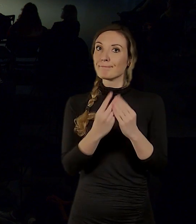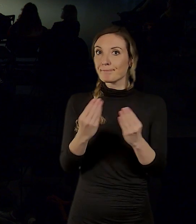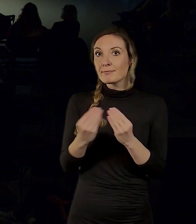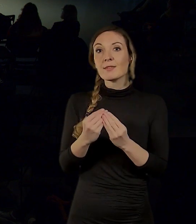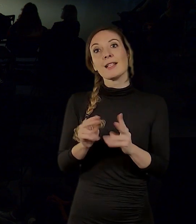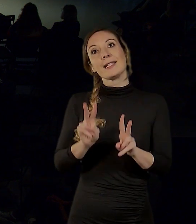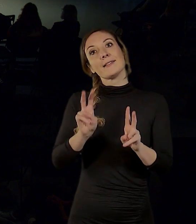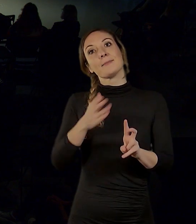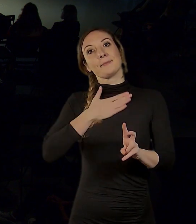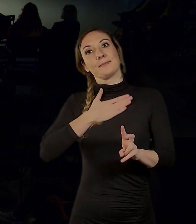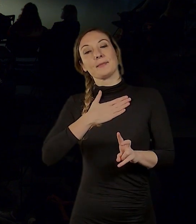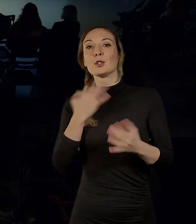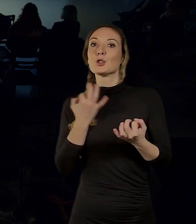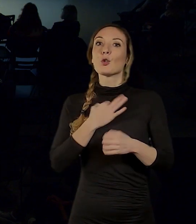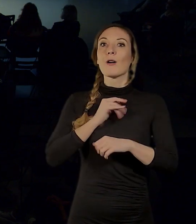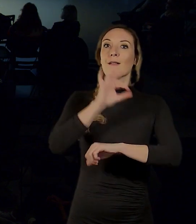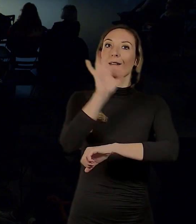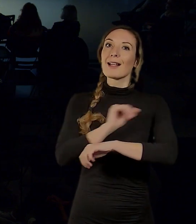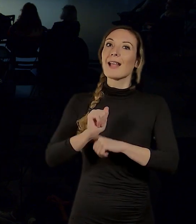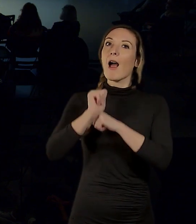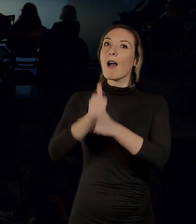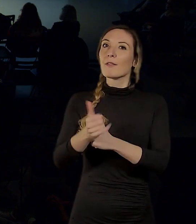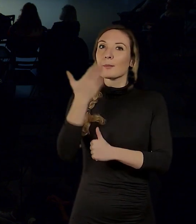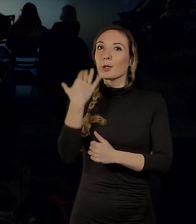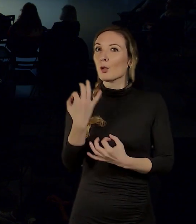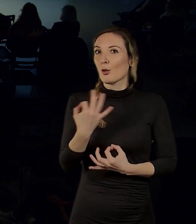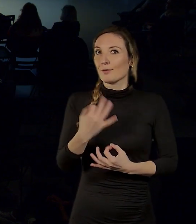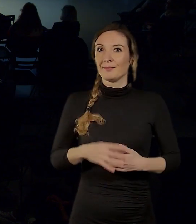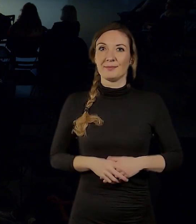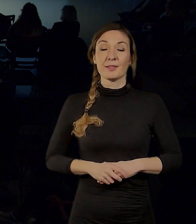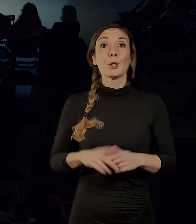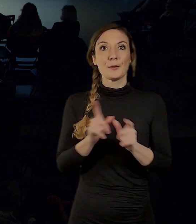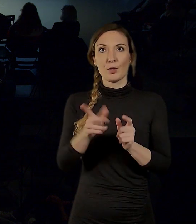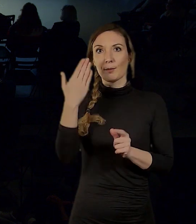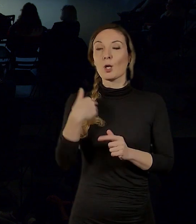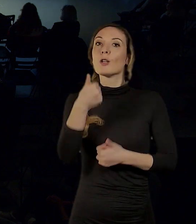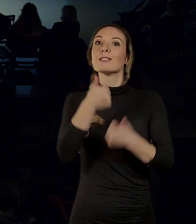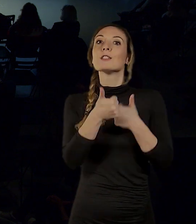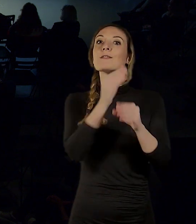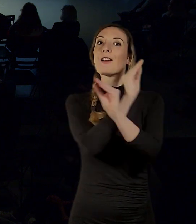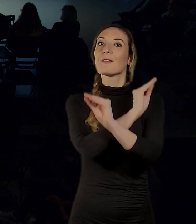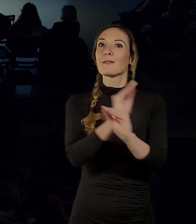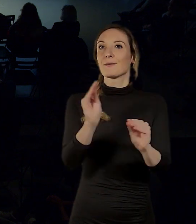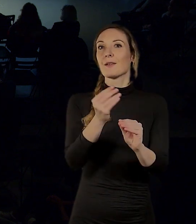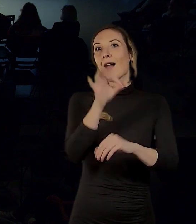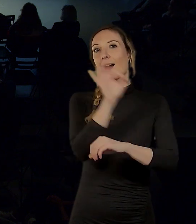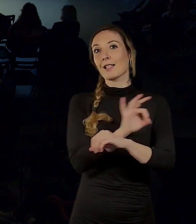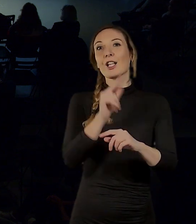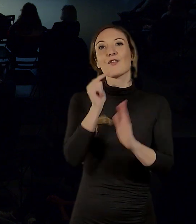It takes some time. We put a few things in there at the beginning, we are an architectural studio